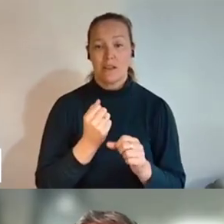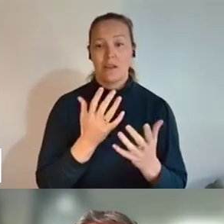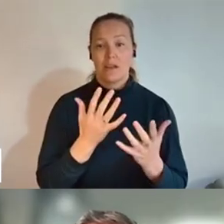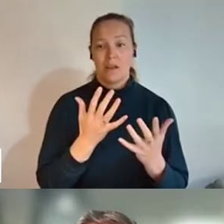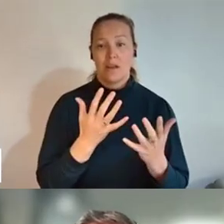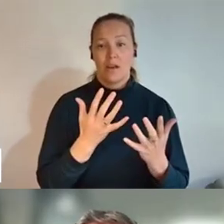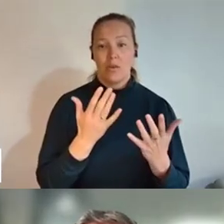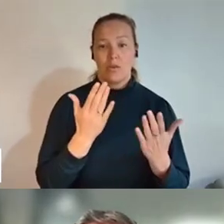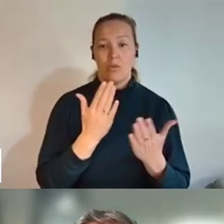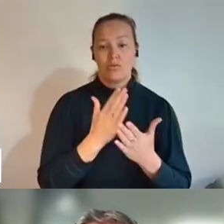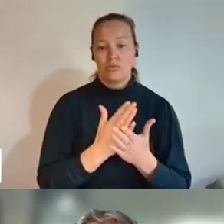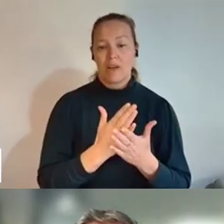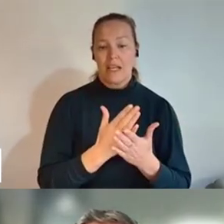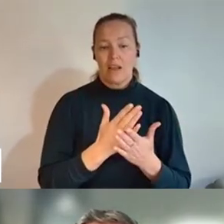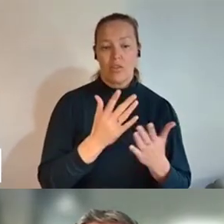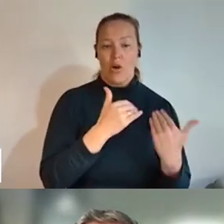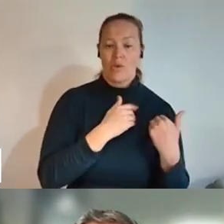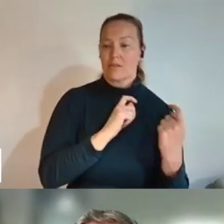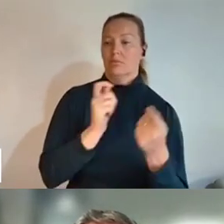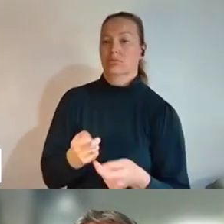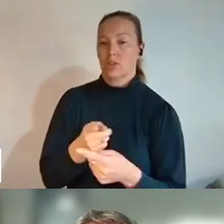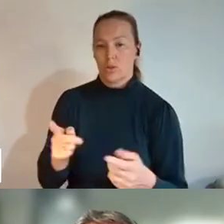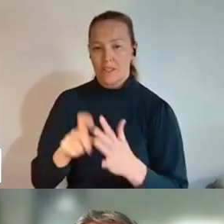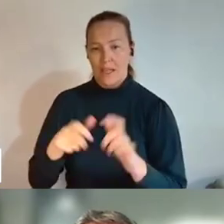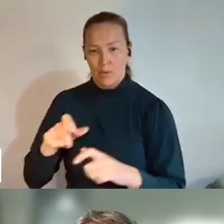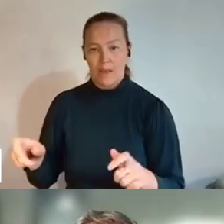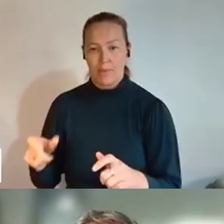months or years with bureaucracy, as we've heard about, until the need, or a compromised version of